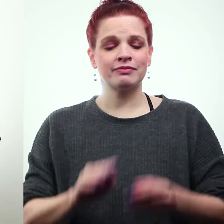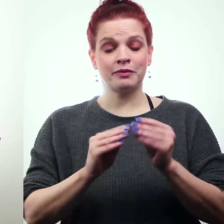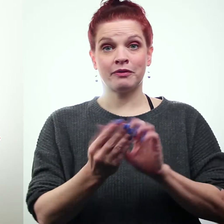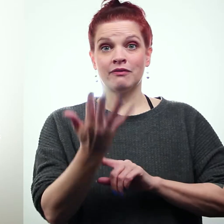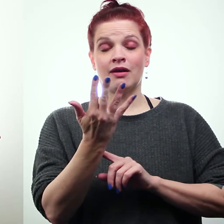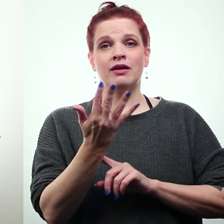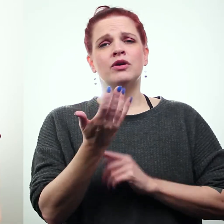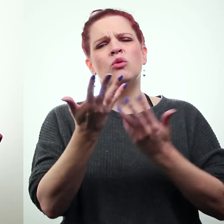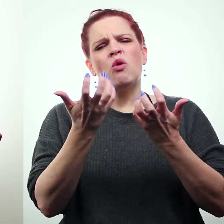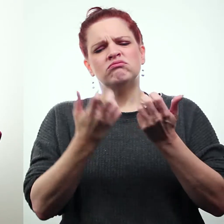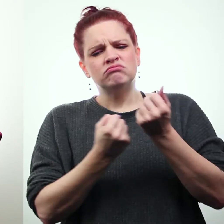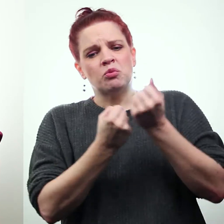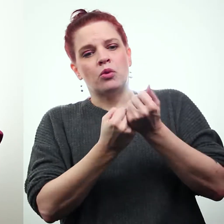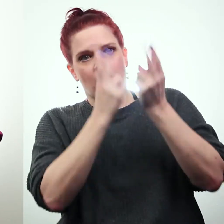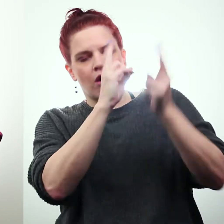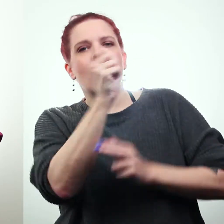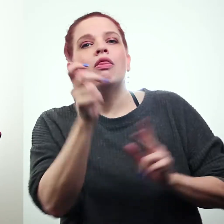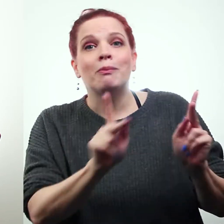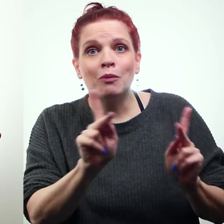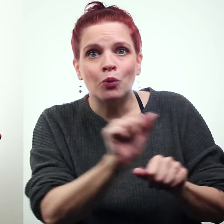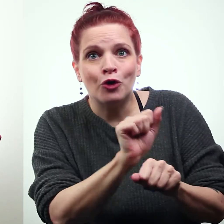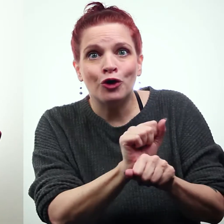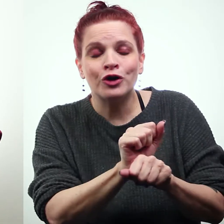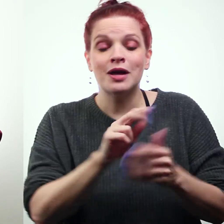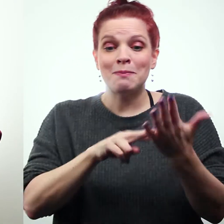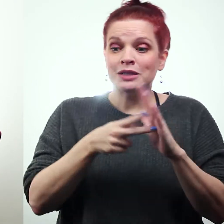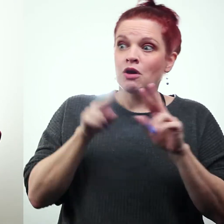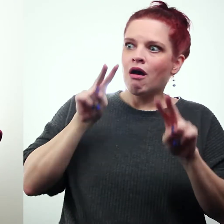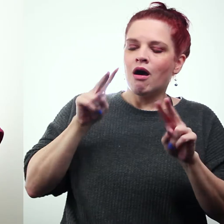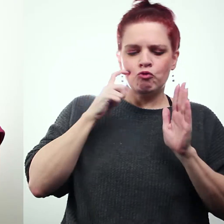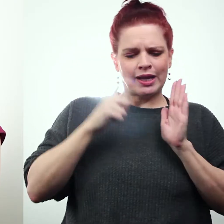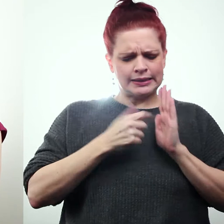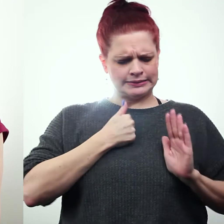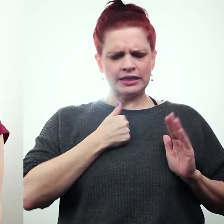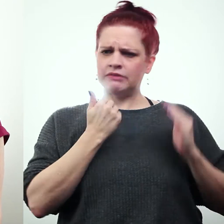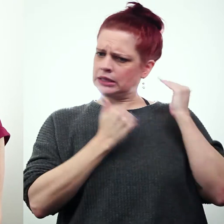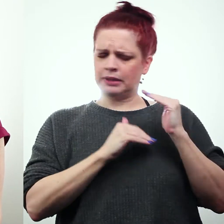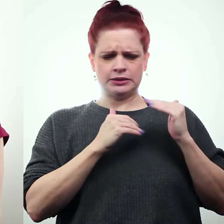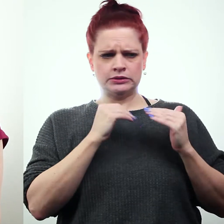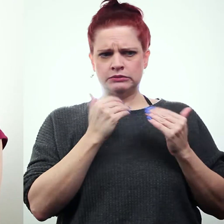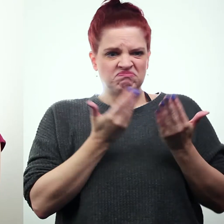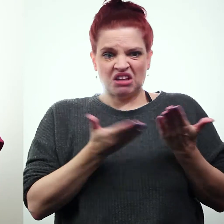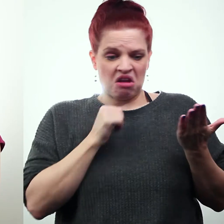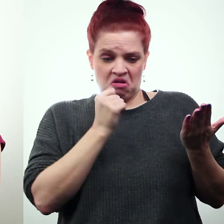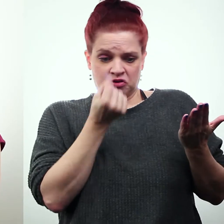Tip number five: uplift other people's voices. Being an ally means recognizing, again, the limitations of your own understanding.